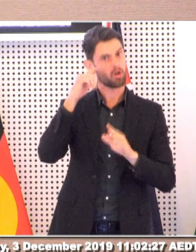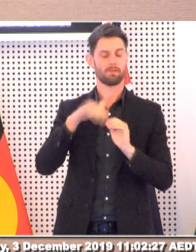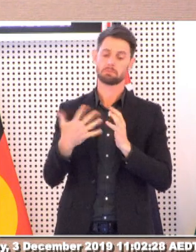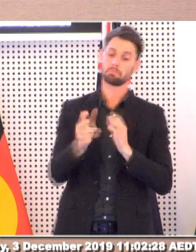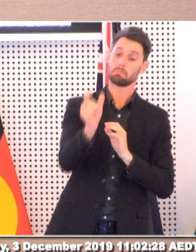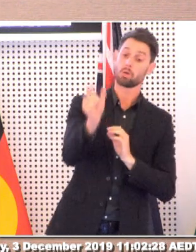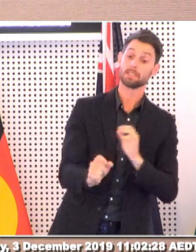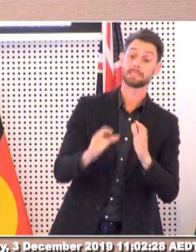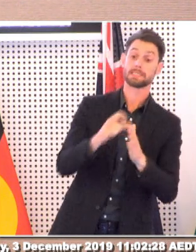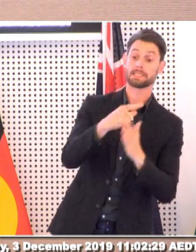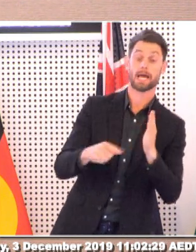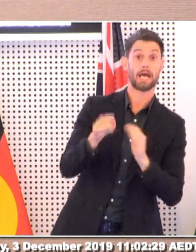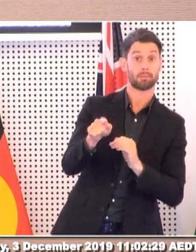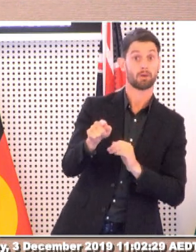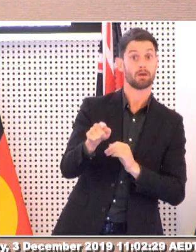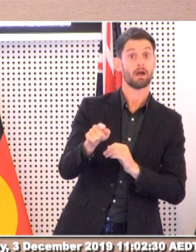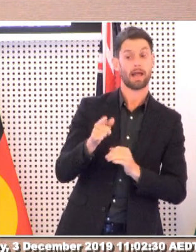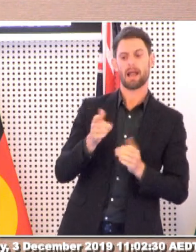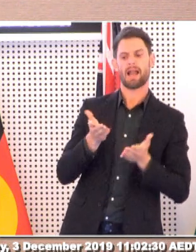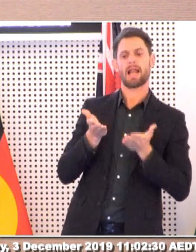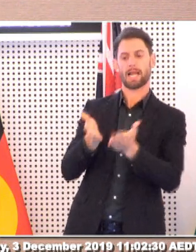where restrictive practices is allowed to be used against them,